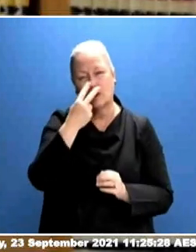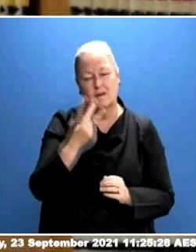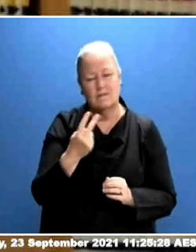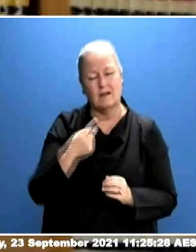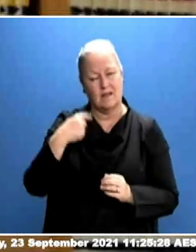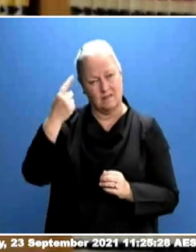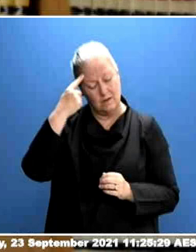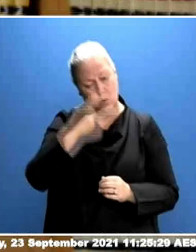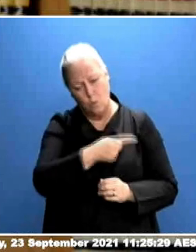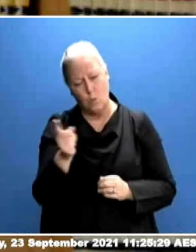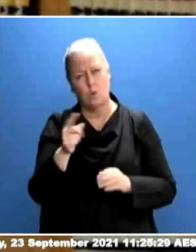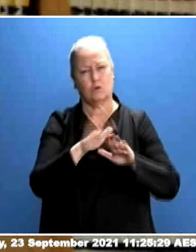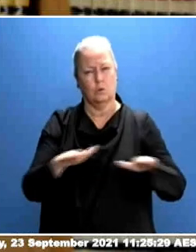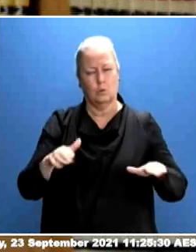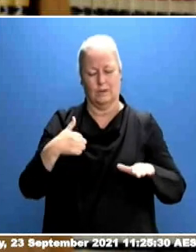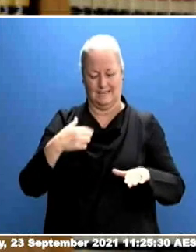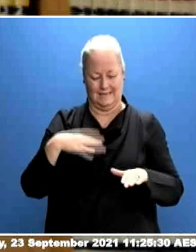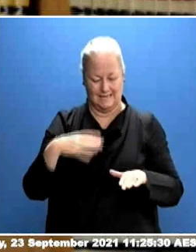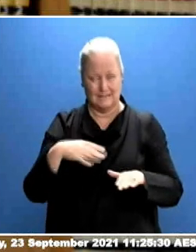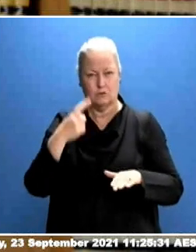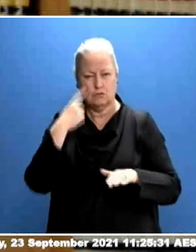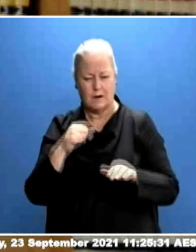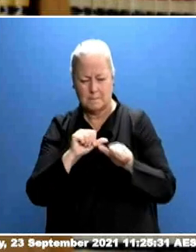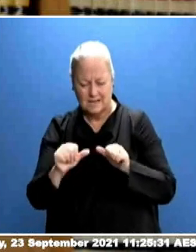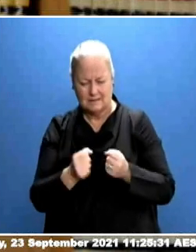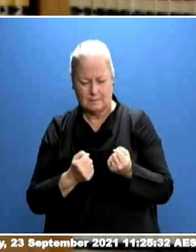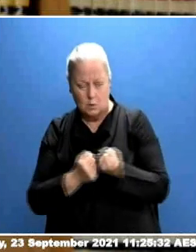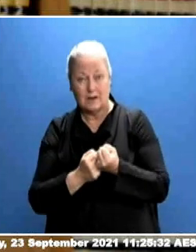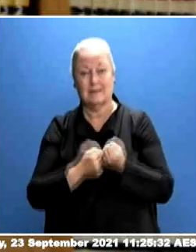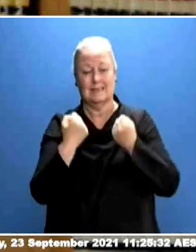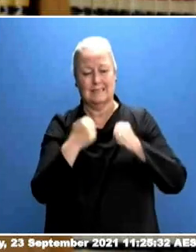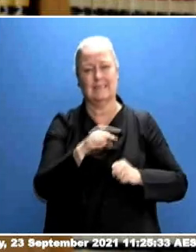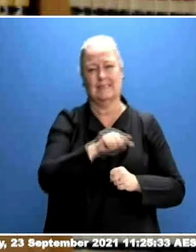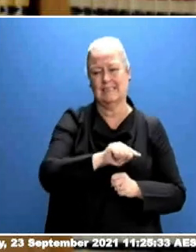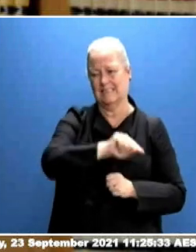we need to do what we can to be able to support them to not enter a secure facility as much as possible.